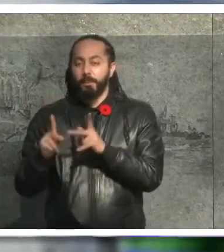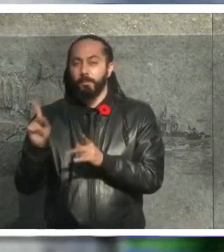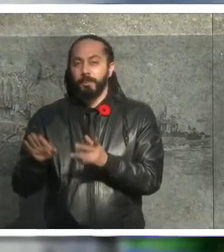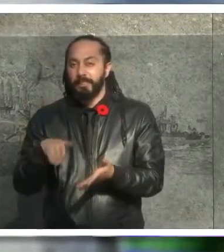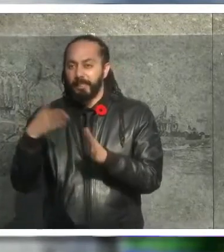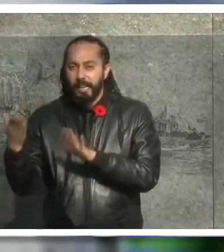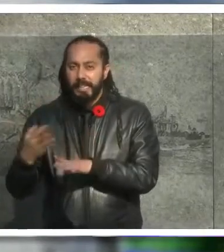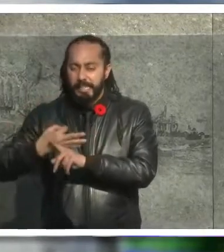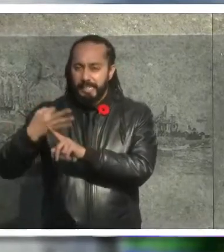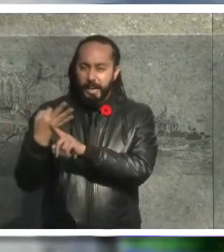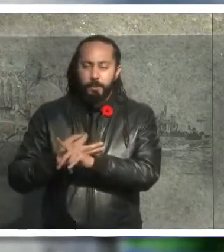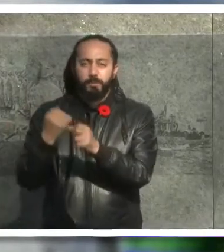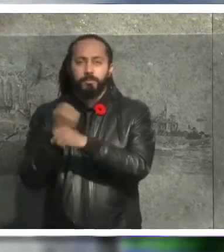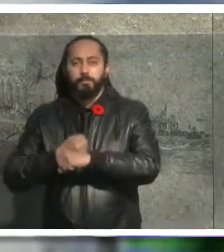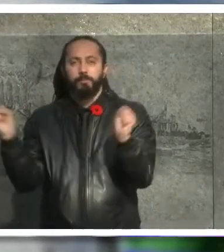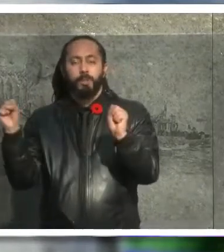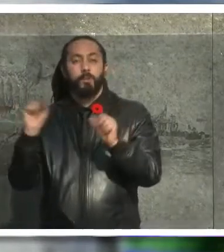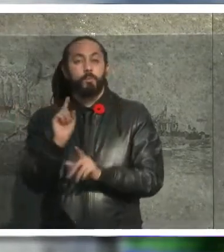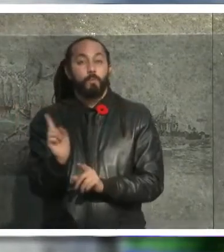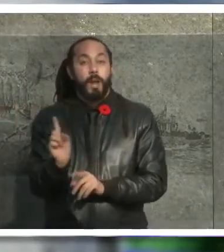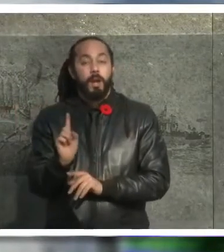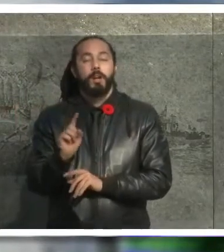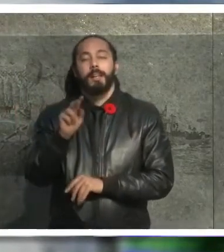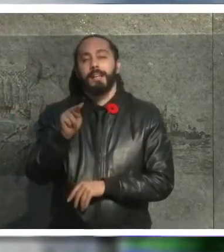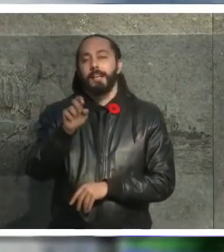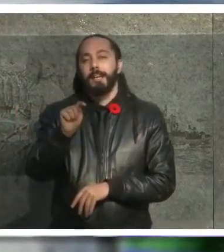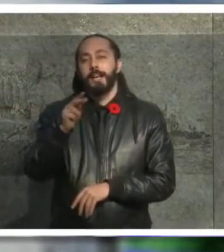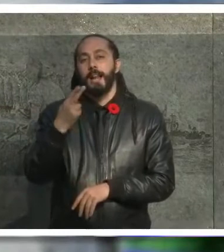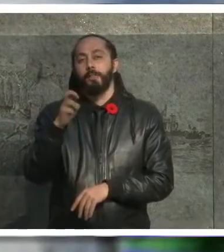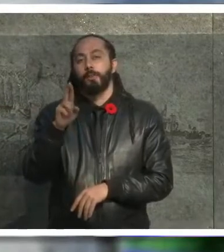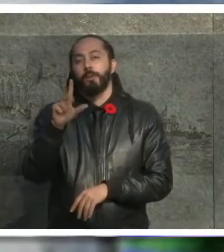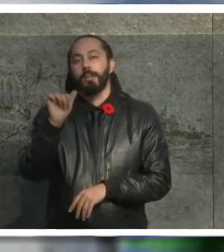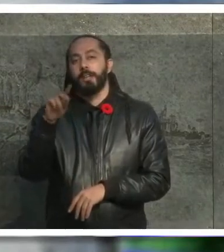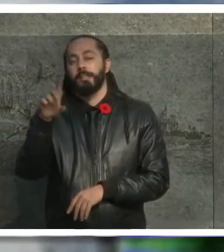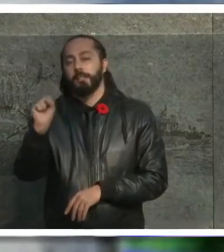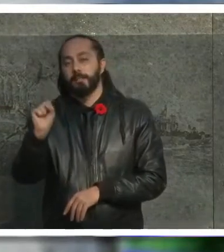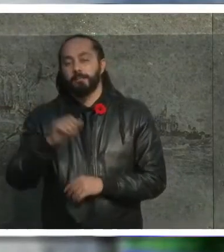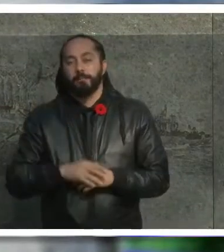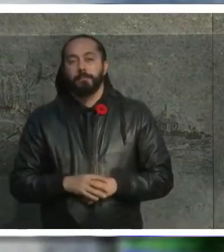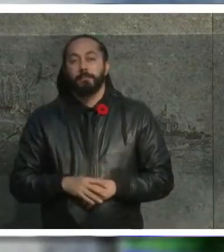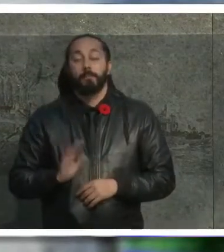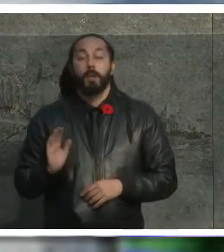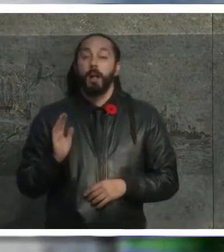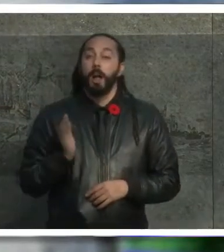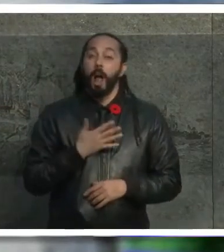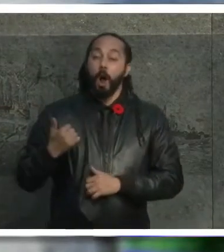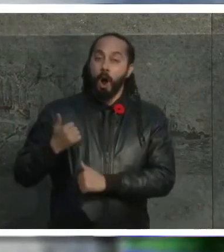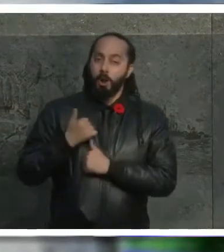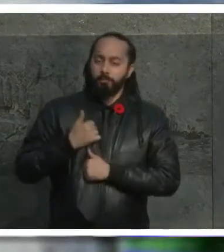And more than 7600 Canadians died in the nine month campaign to liberate the Netherlands.